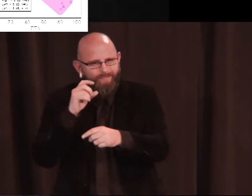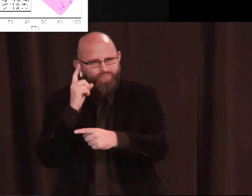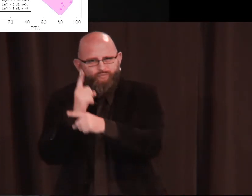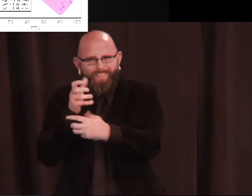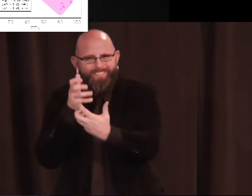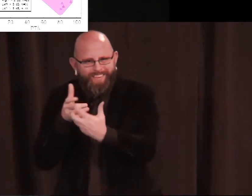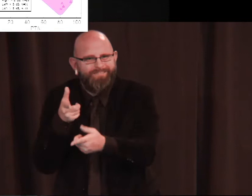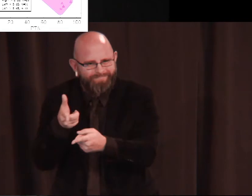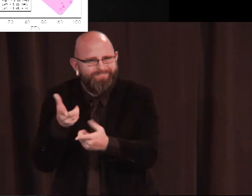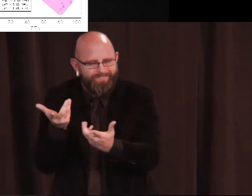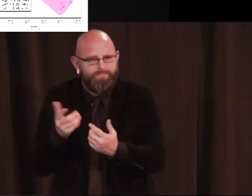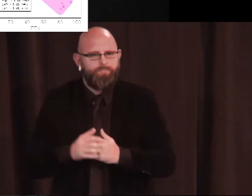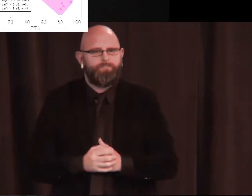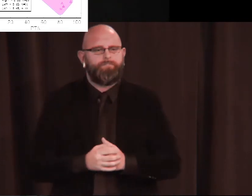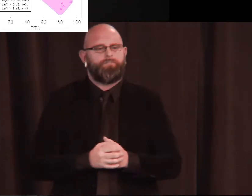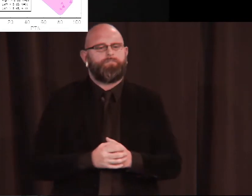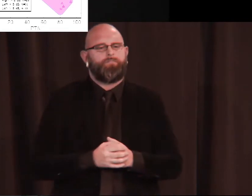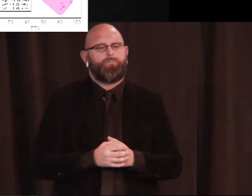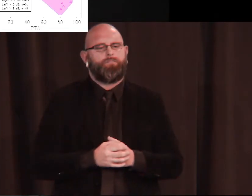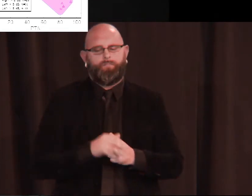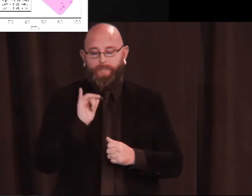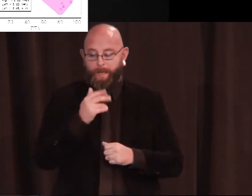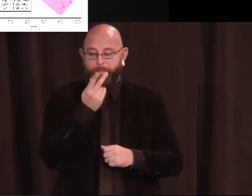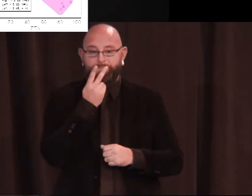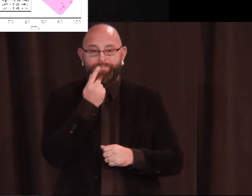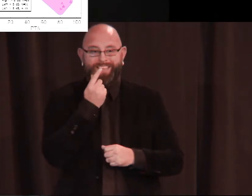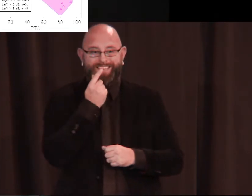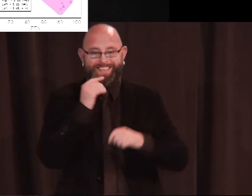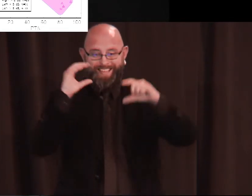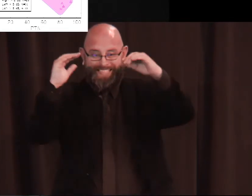And those would be the kids in the pink range.